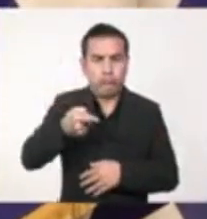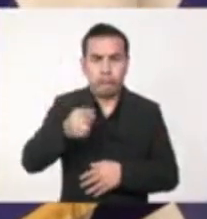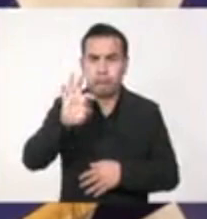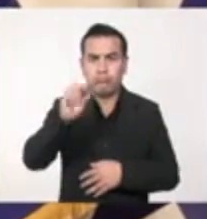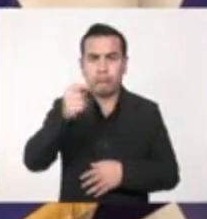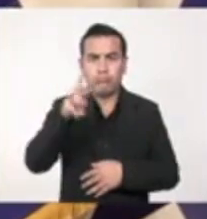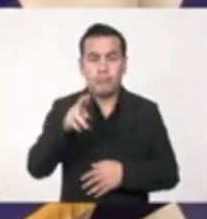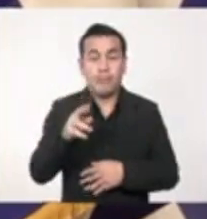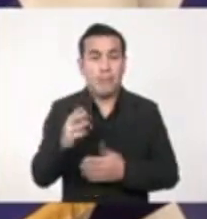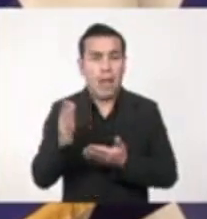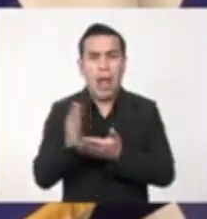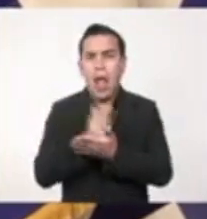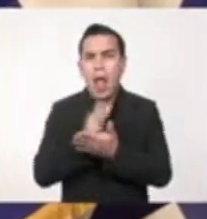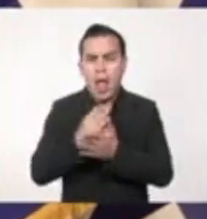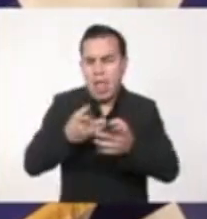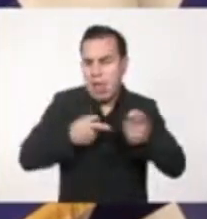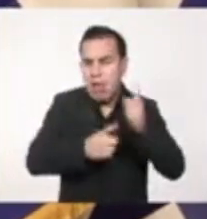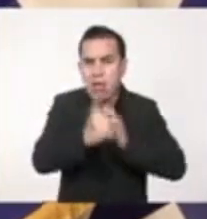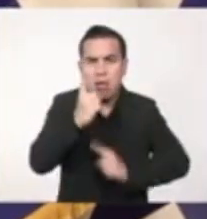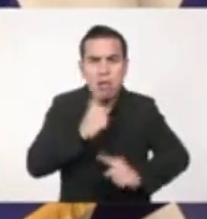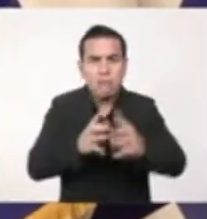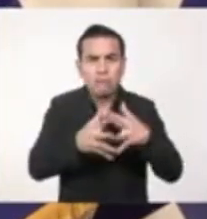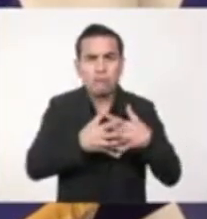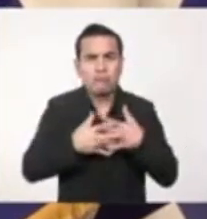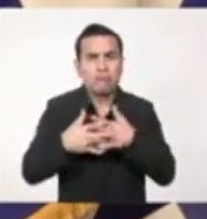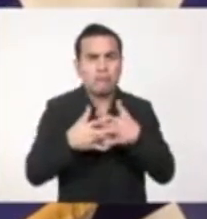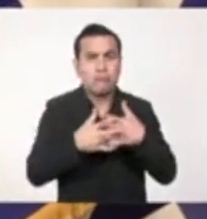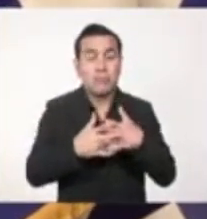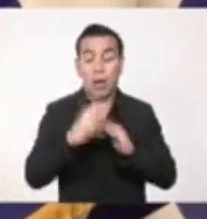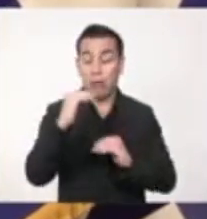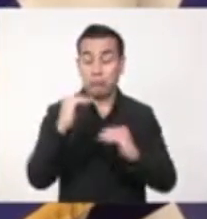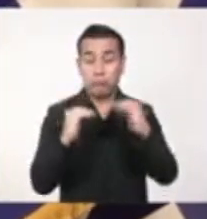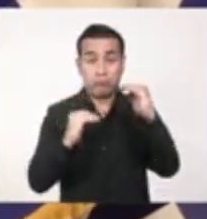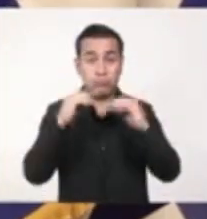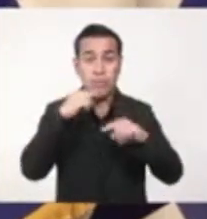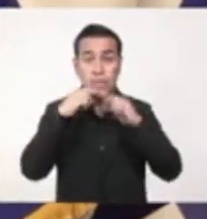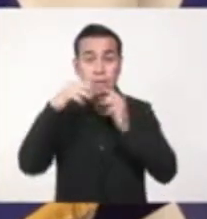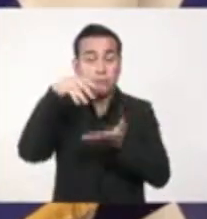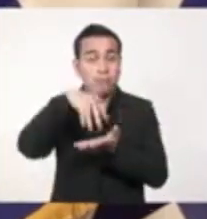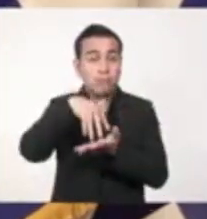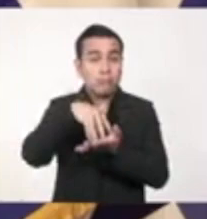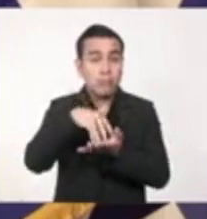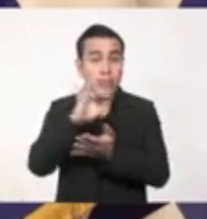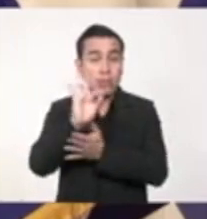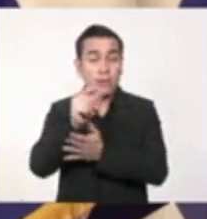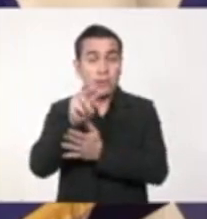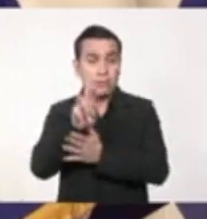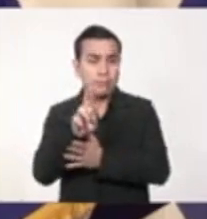no international condemnation that asks for a balance of power and have Baiden put in a Republican prosecutor. Because